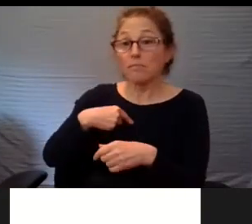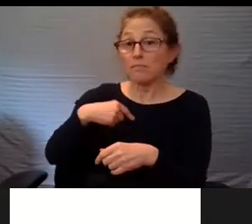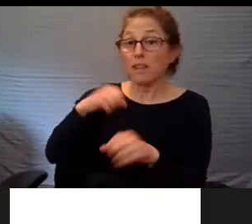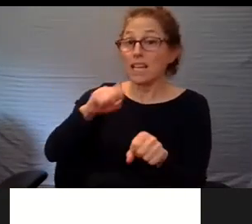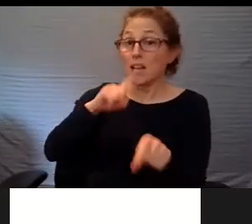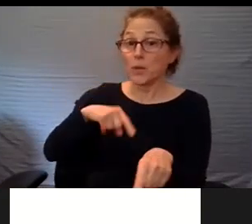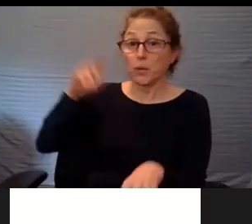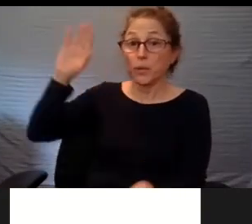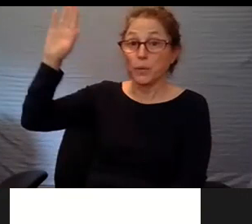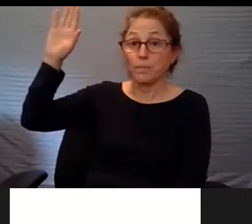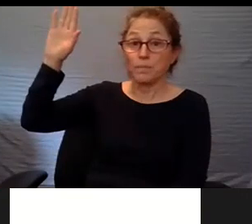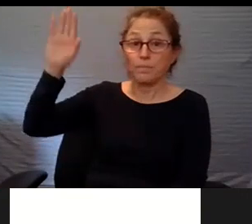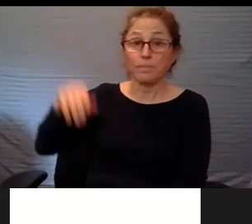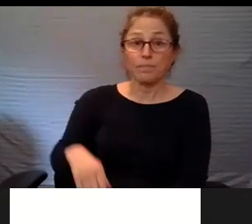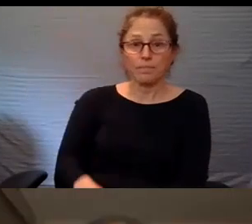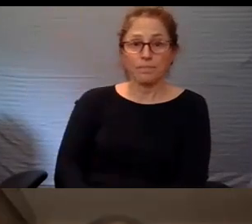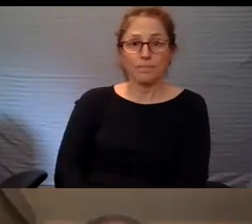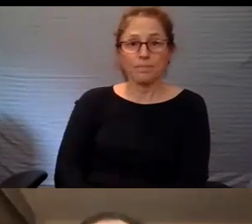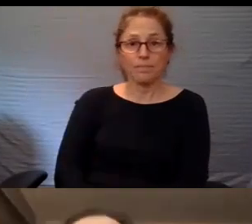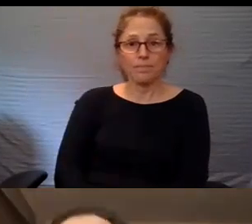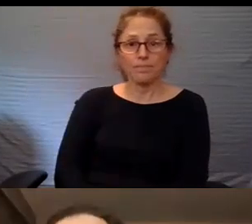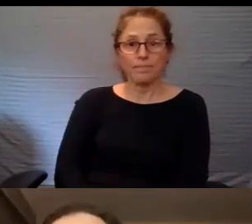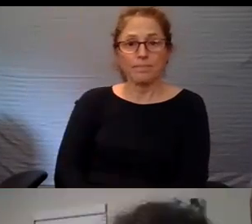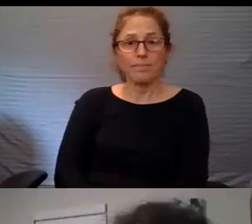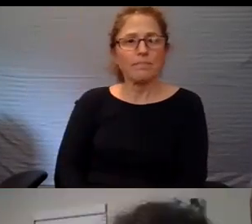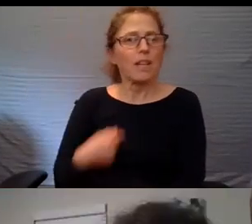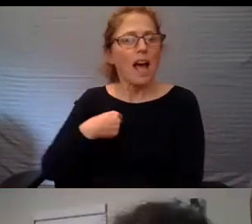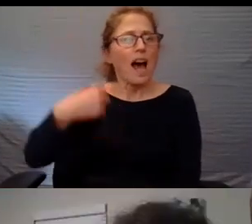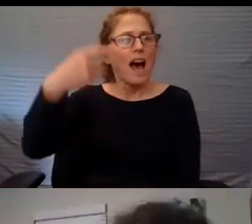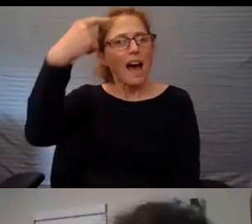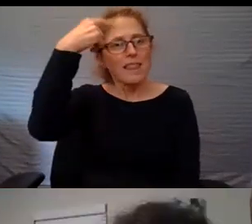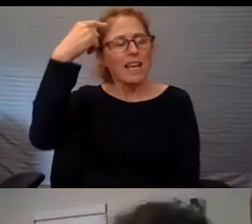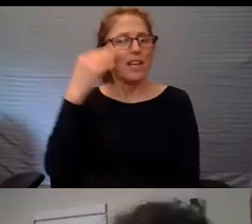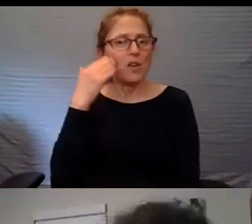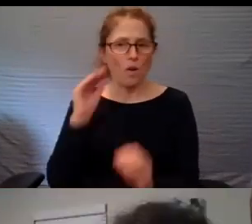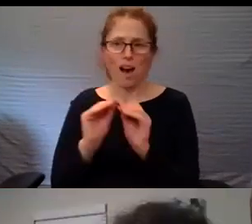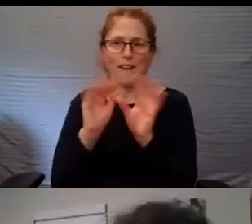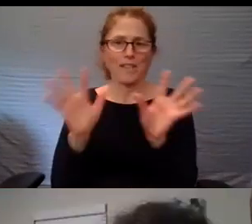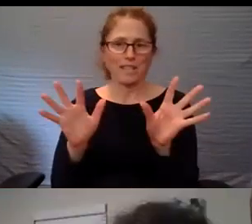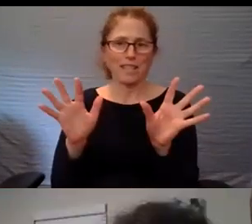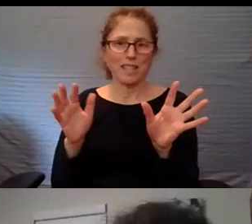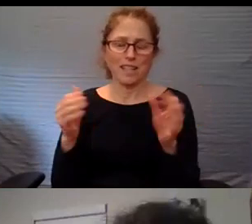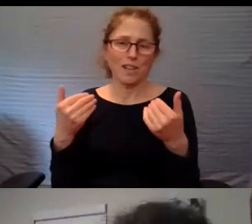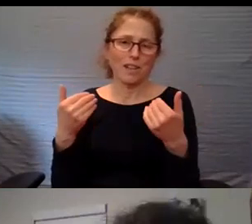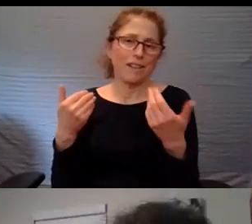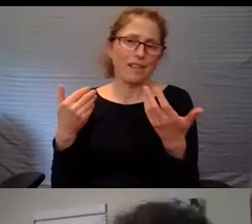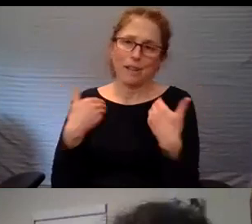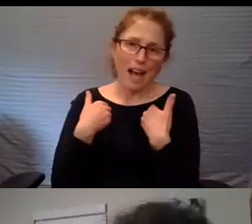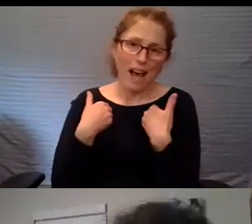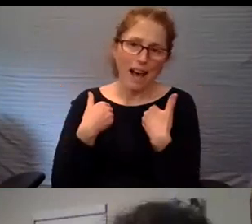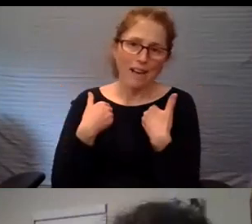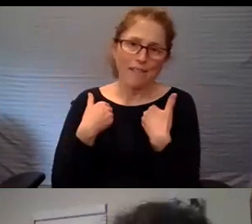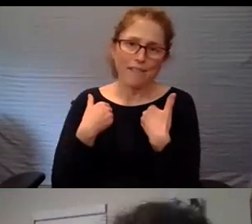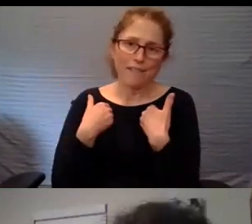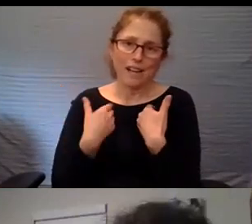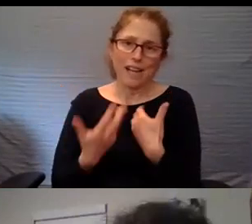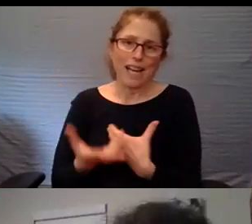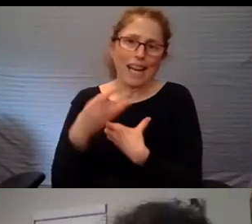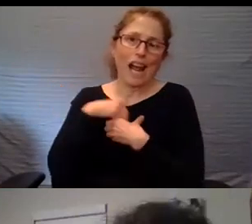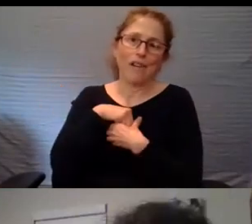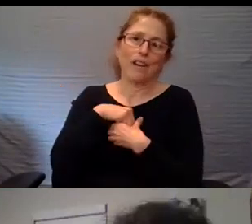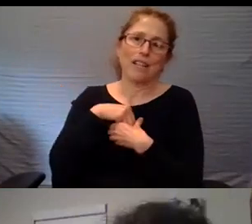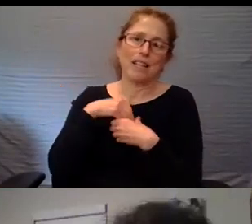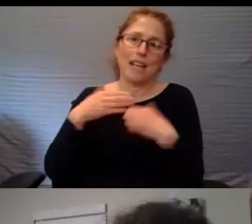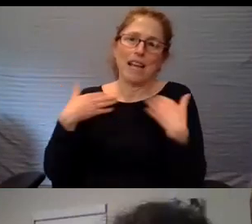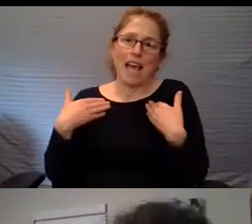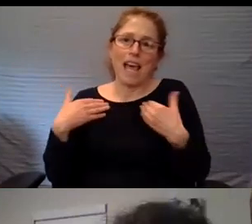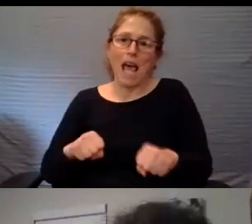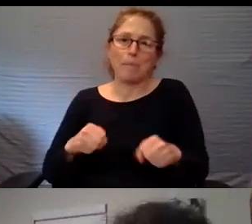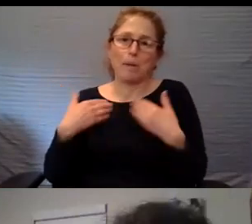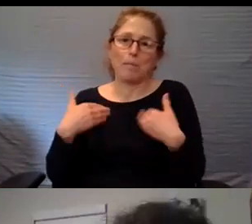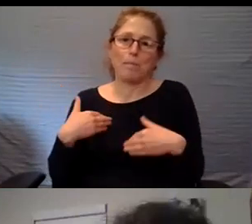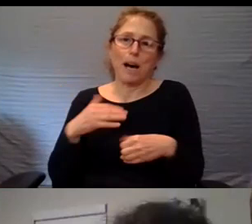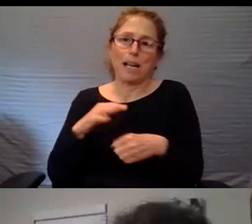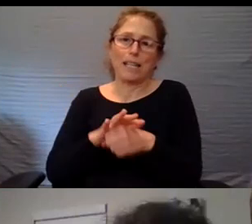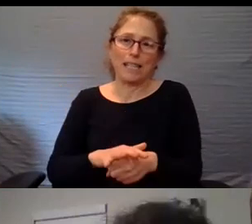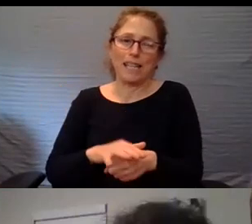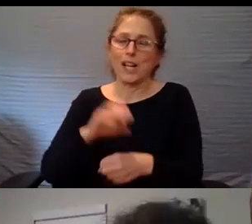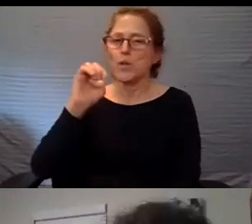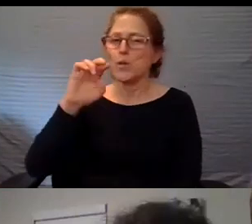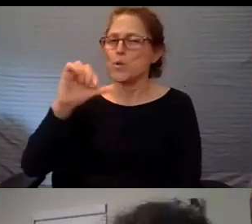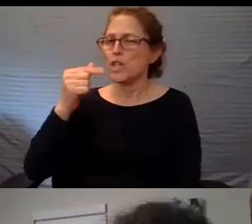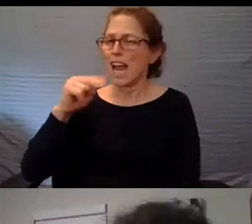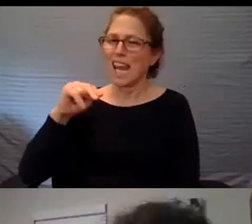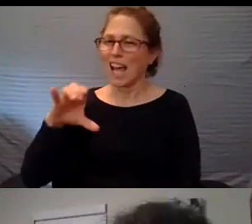I think there's inherent ableism and very eugenic-sy flavor to being like -- "only